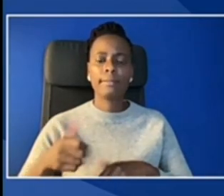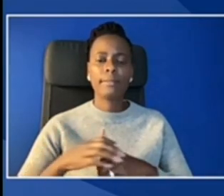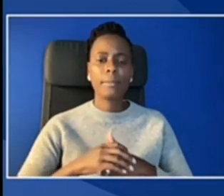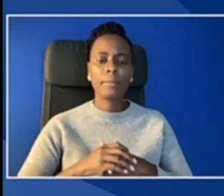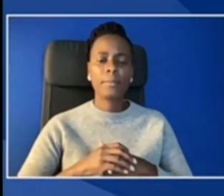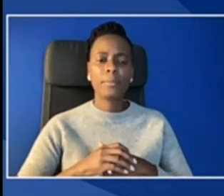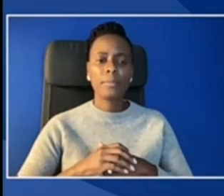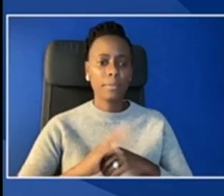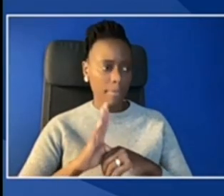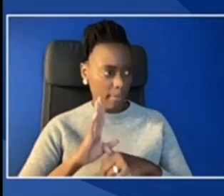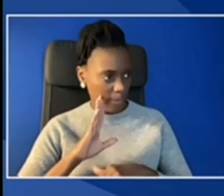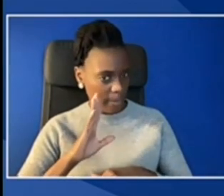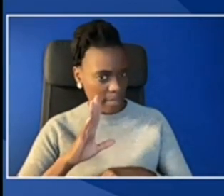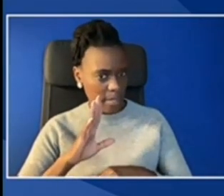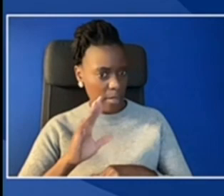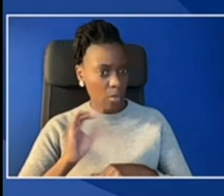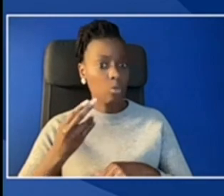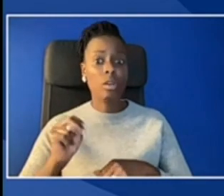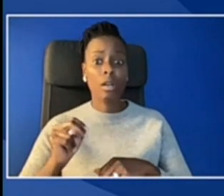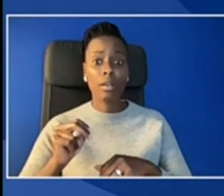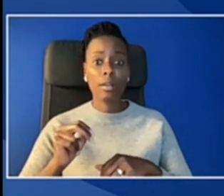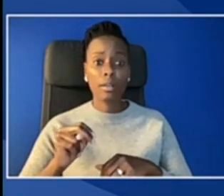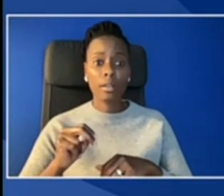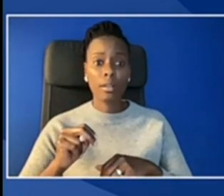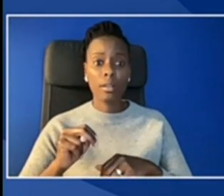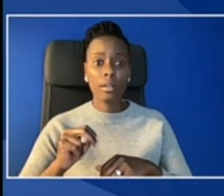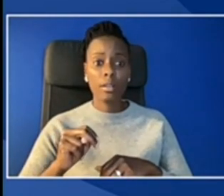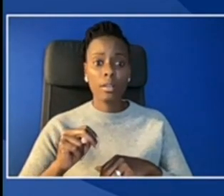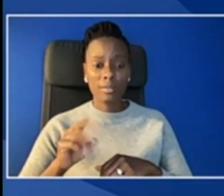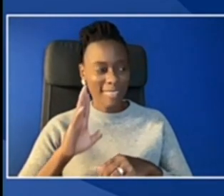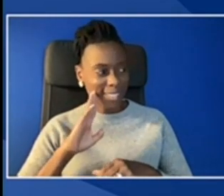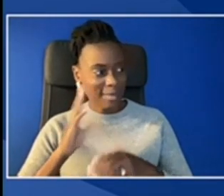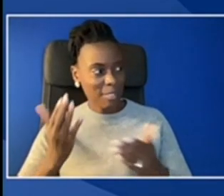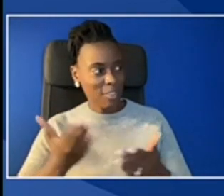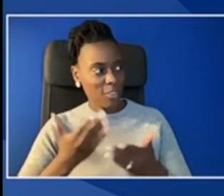Hello? John? Here we go. Hey, I'm here.